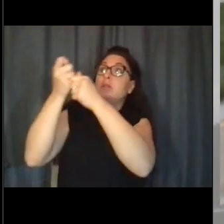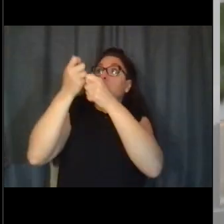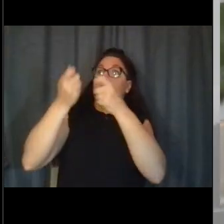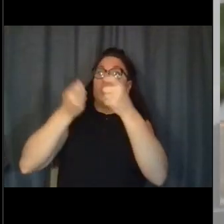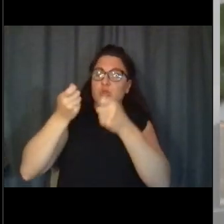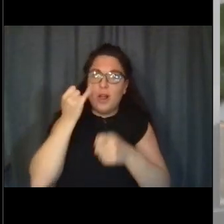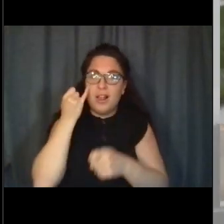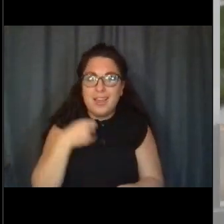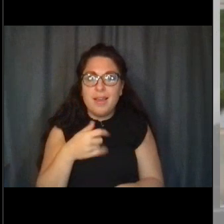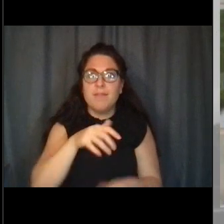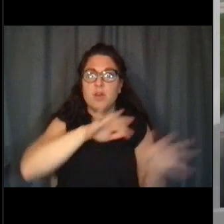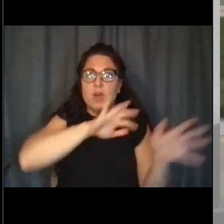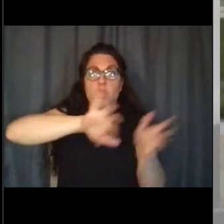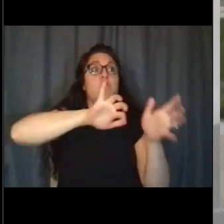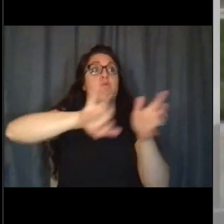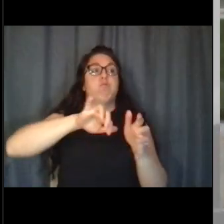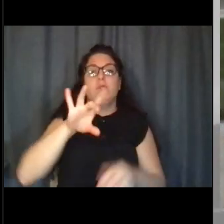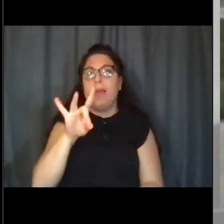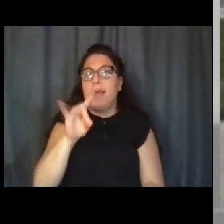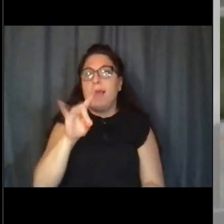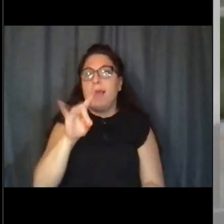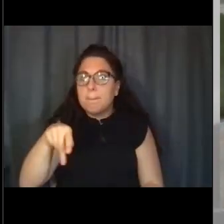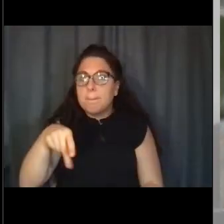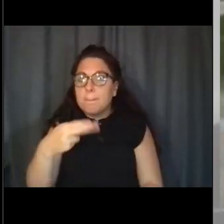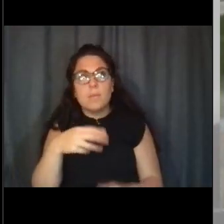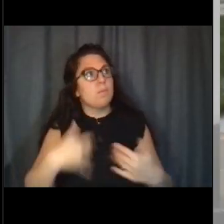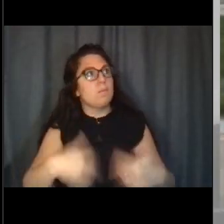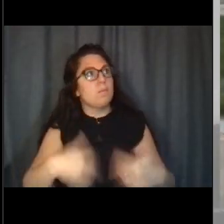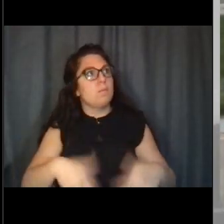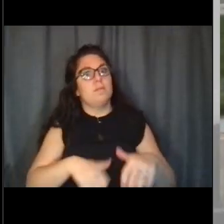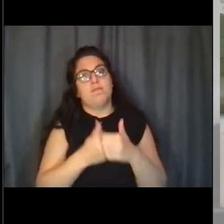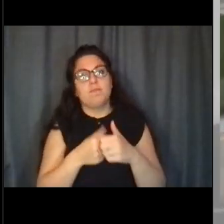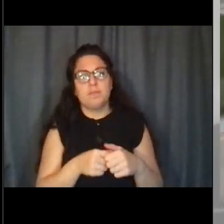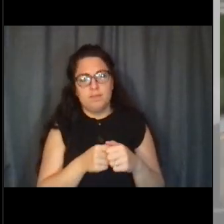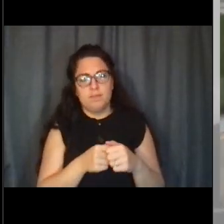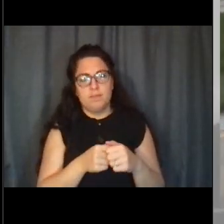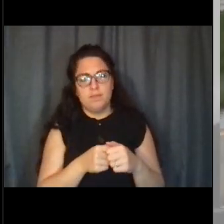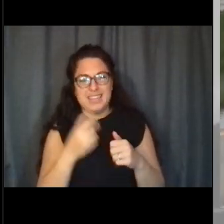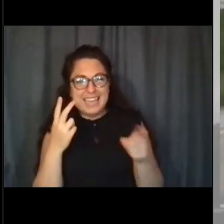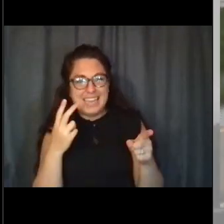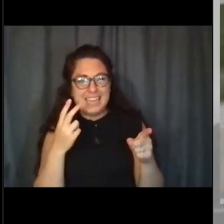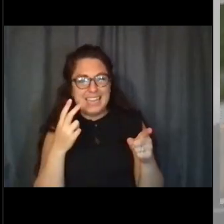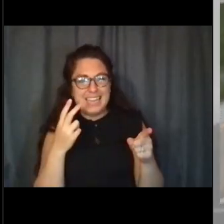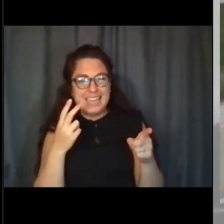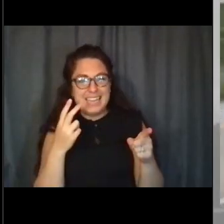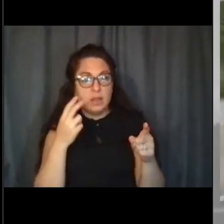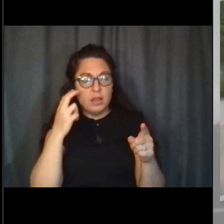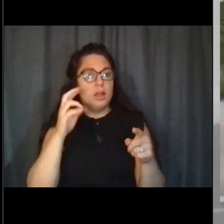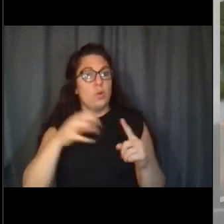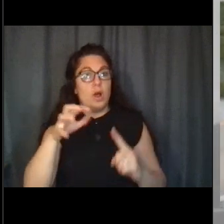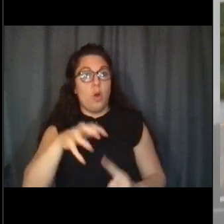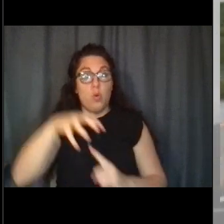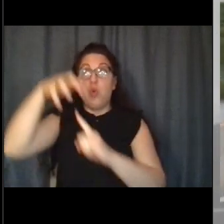is really, really difficult. And when we launched them, you can see in the video, they really don't go up so much as they go sideways right off the bat.